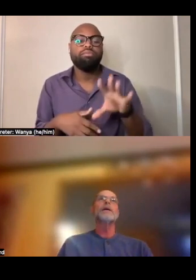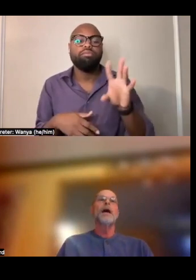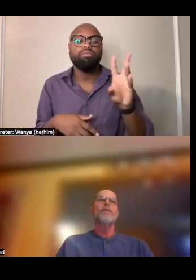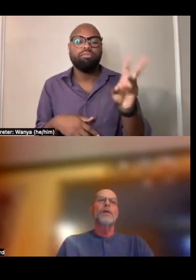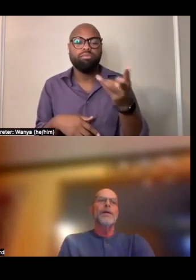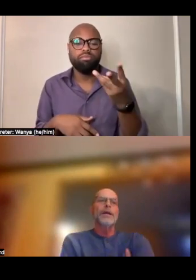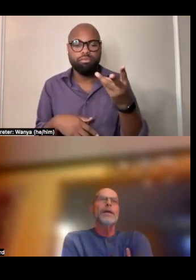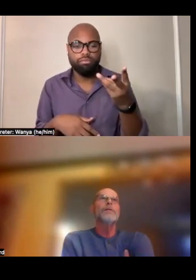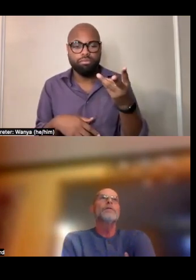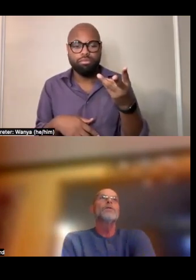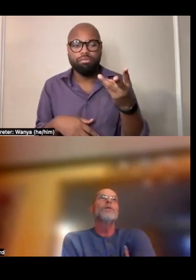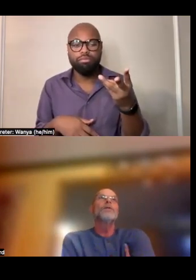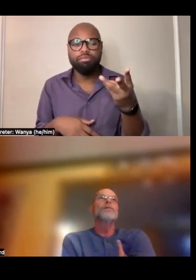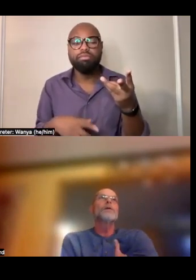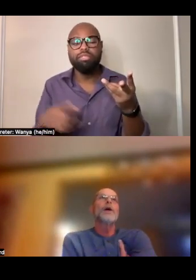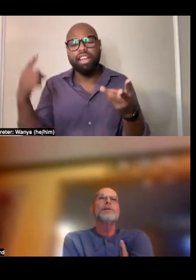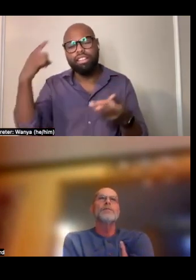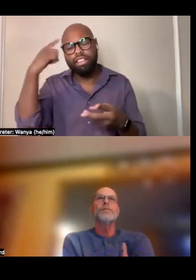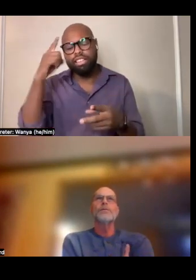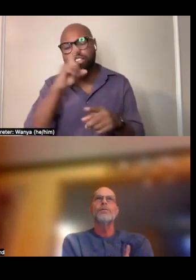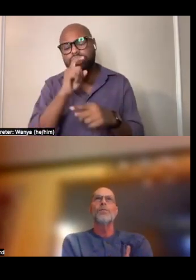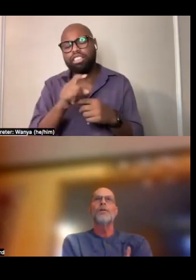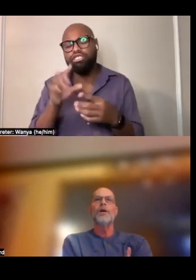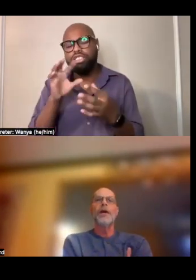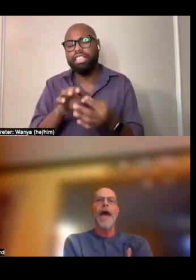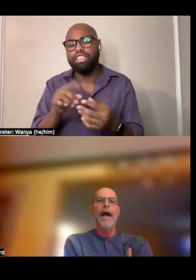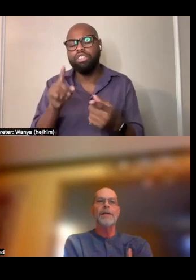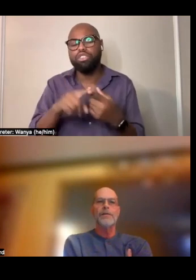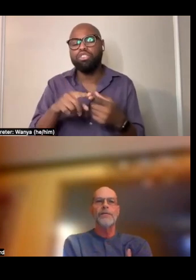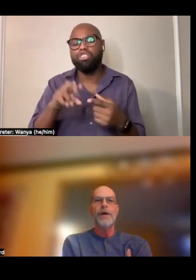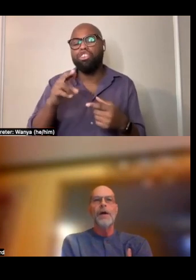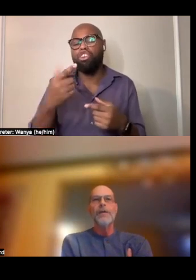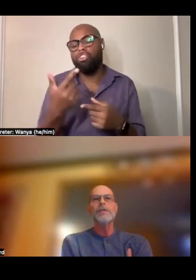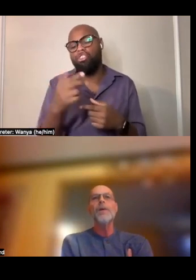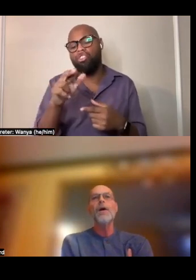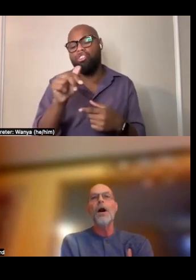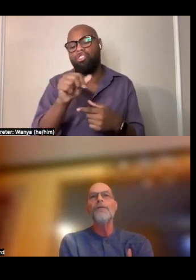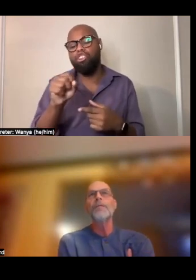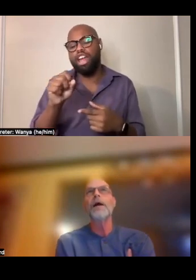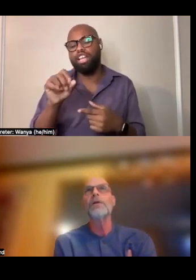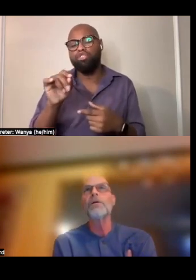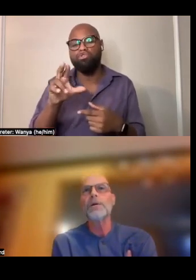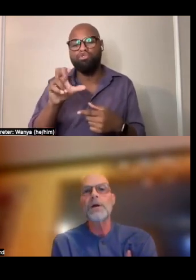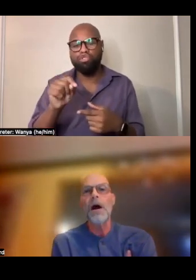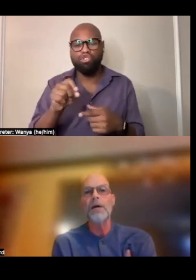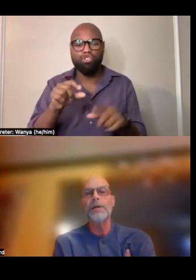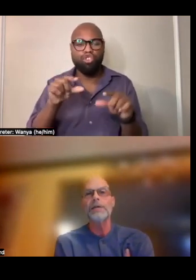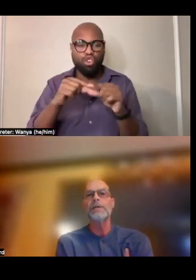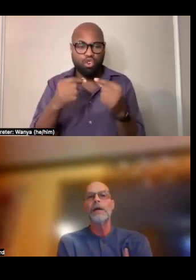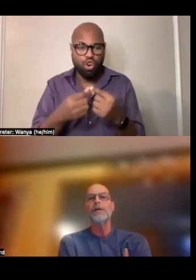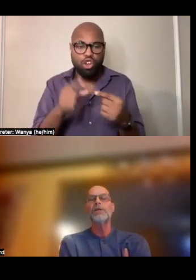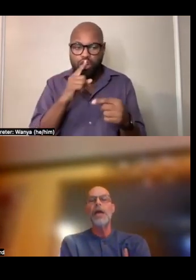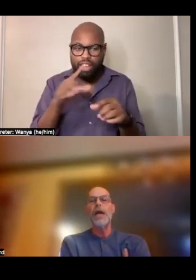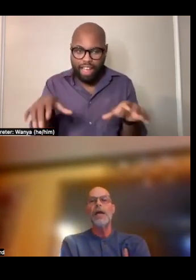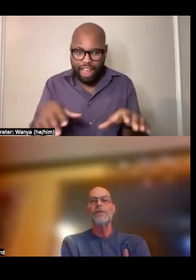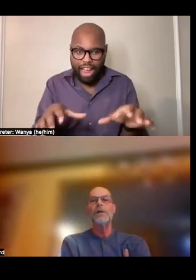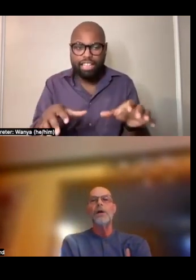And I really think it had to do with there was a grassroots group very active that spun off from Eleanor's concrete steps change,